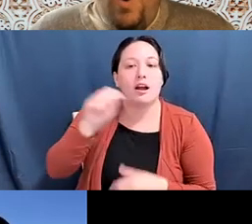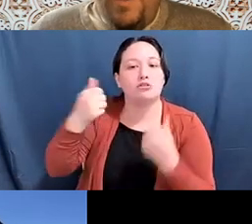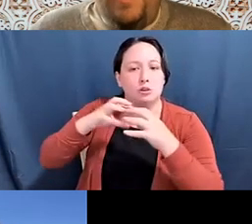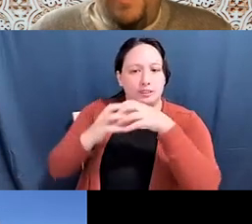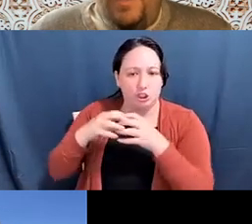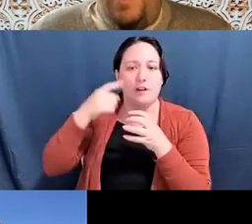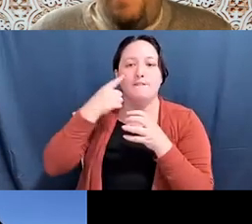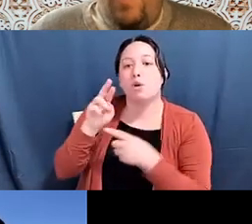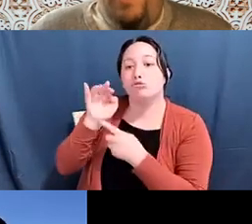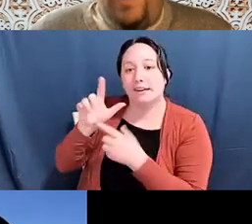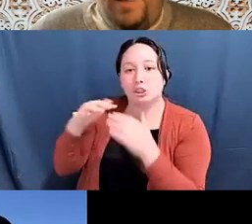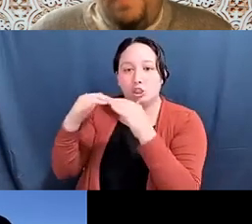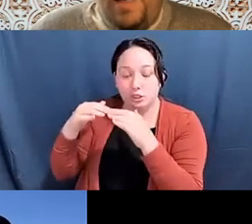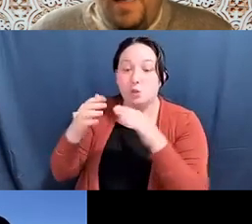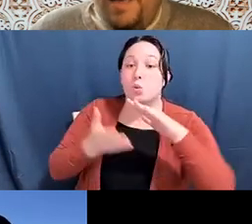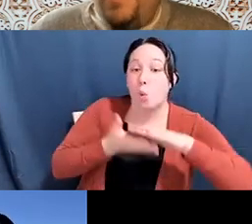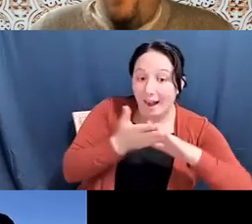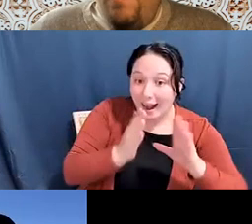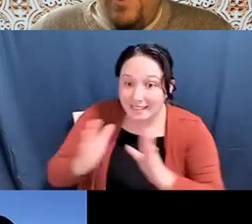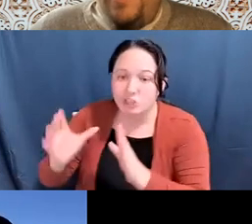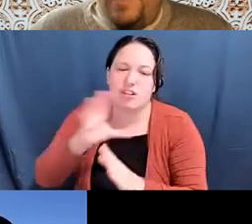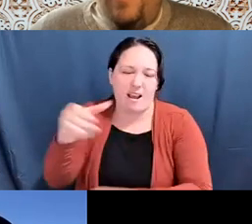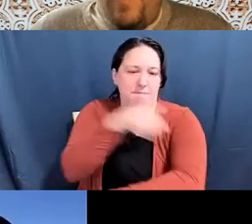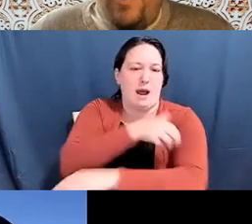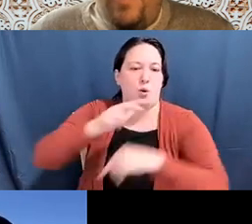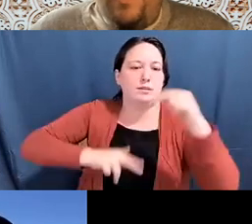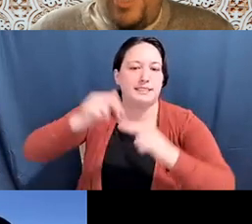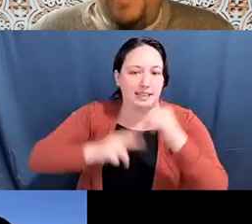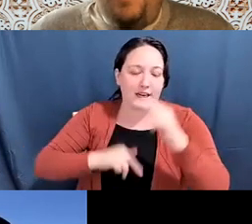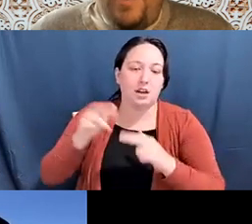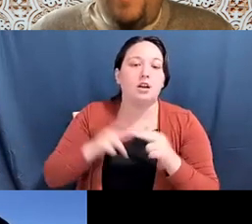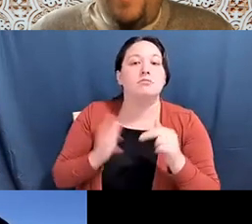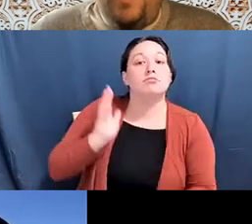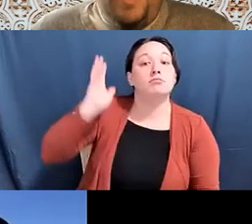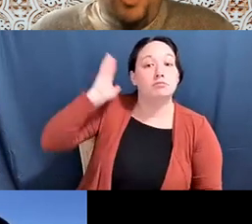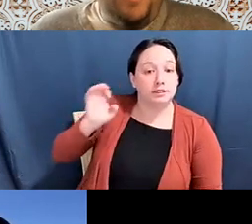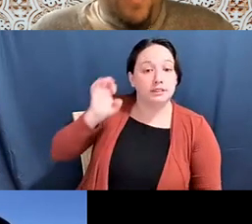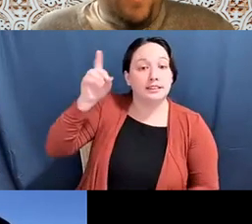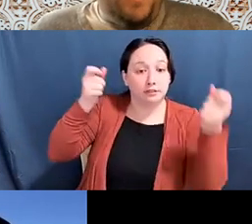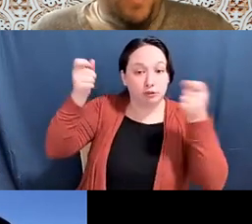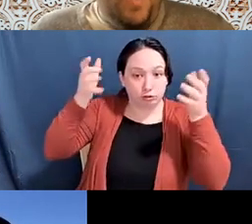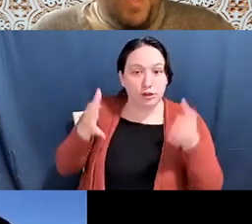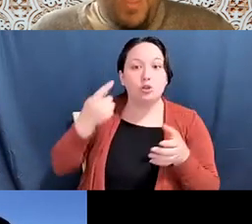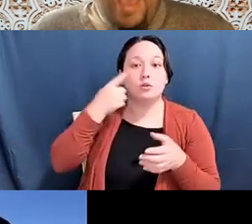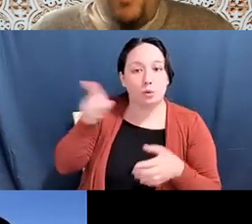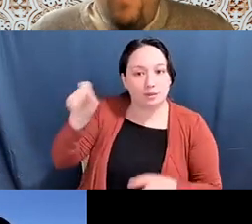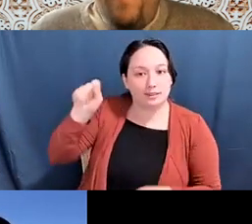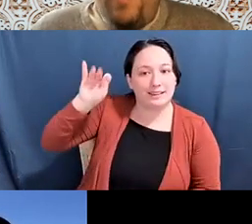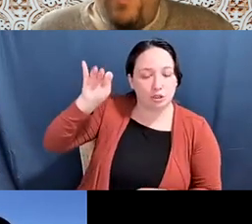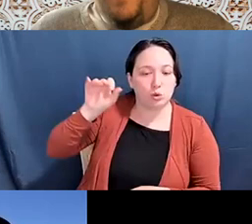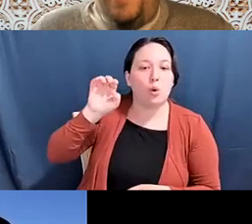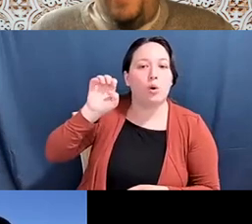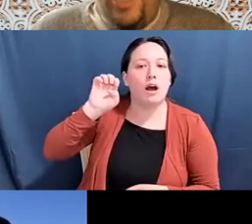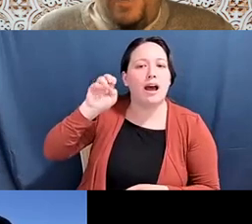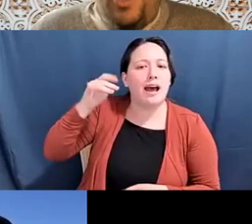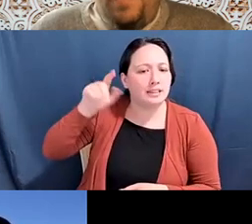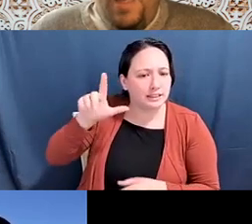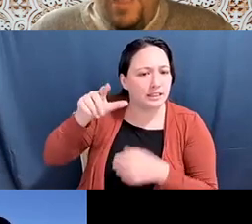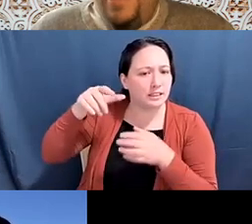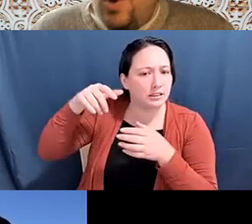Kyle Livie (he/him/his): Organizing, and power building. He is the former Executive Director of the Chinese Progressive Association in San Francisco and co founder of Seeding Change. In 2019,